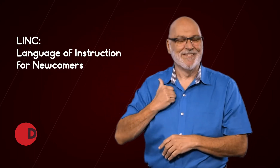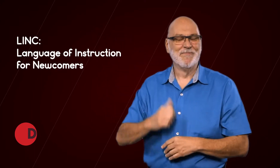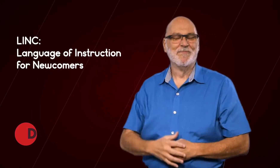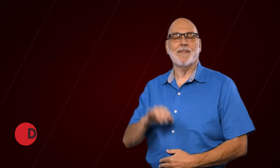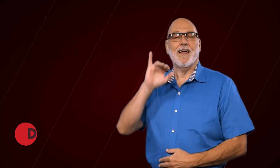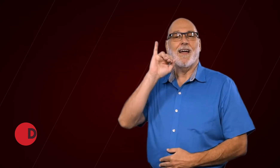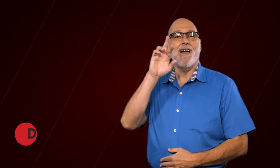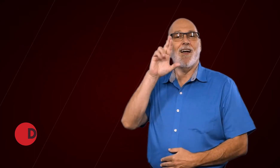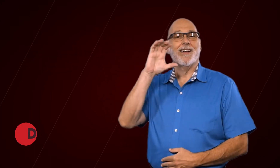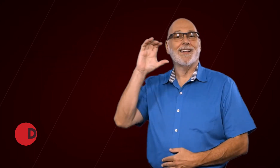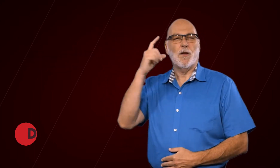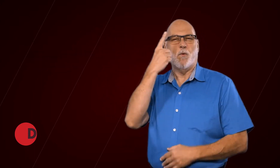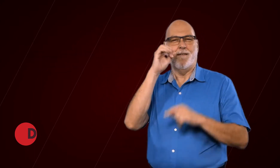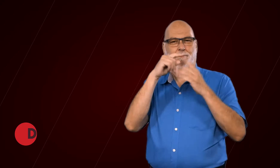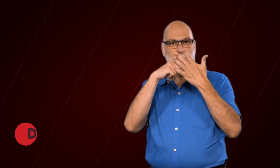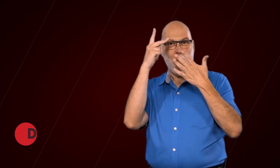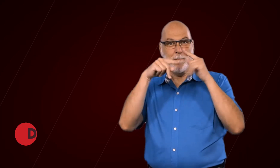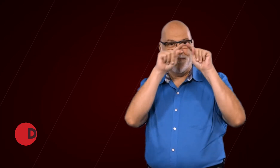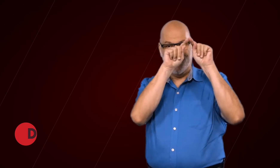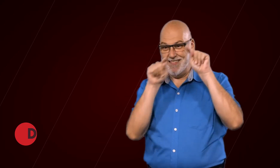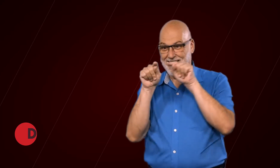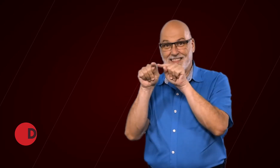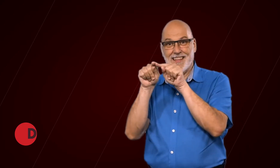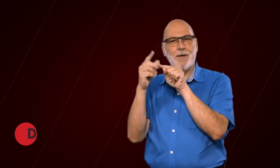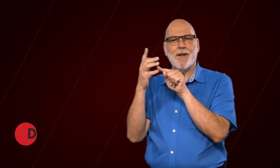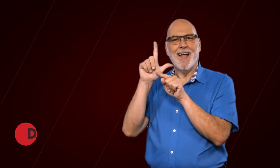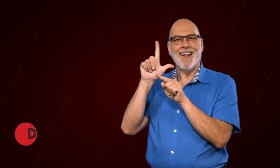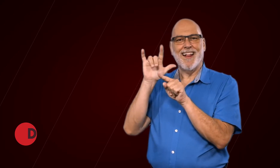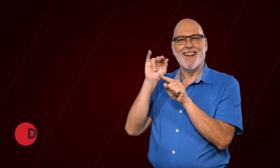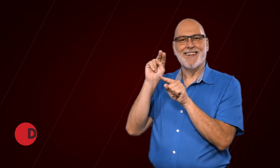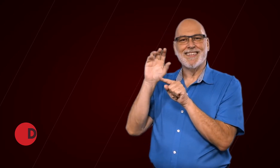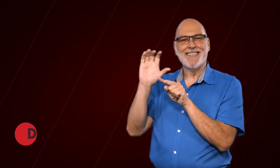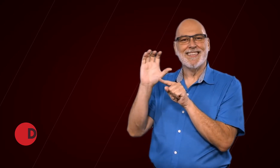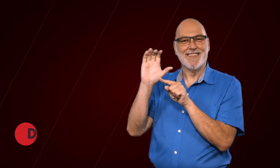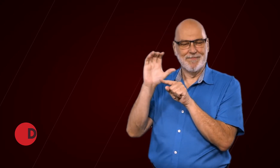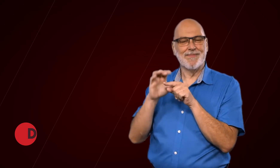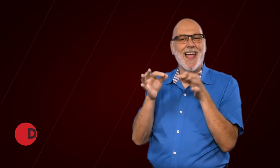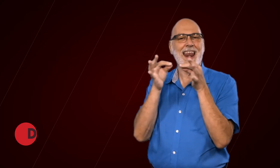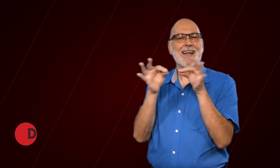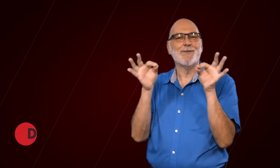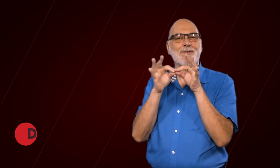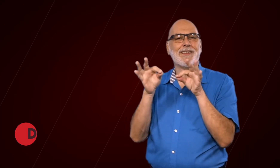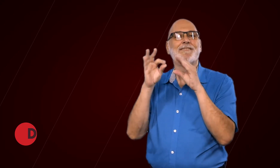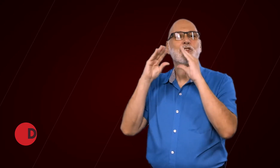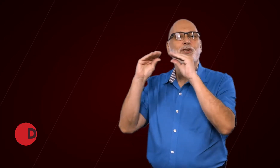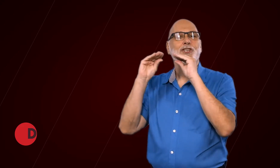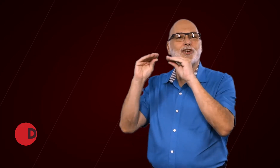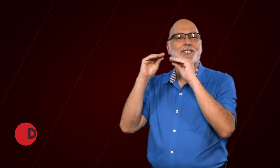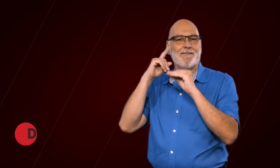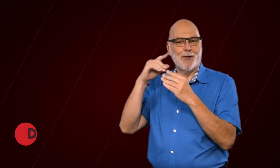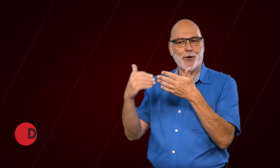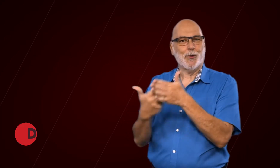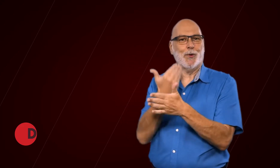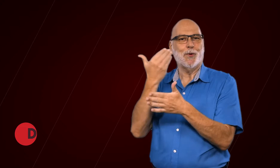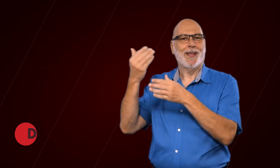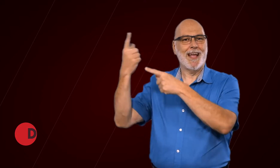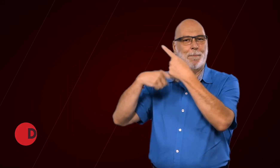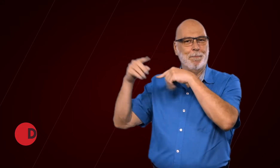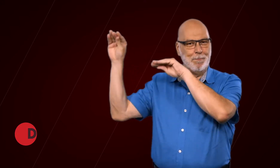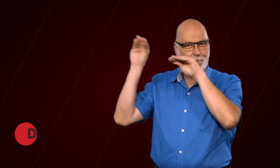[Anselmo]: One IRCC program is "Language of Instruction for Newcomers" (LINC)